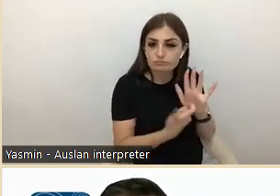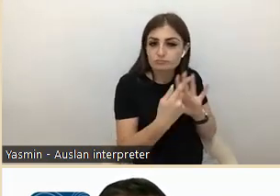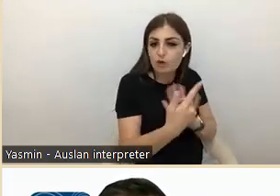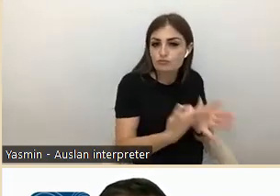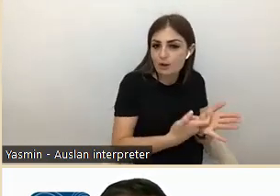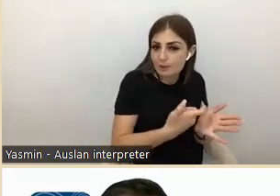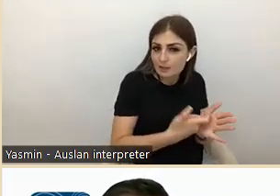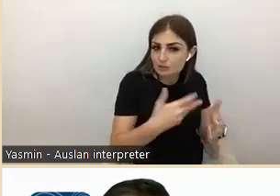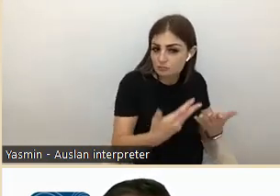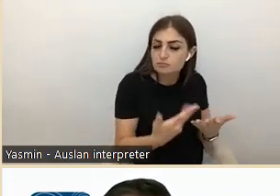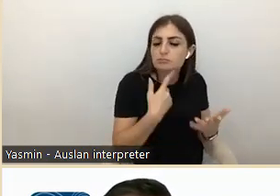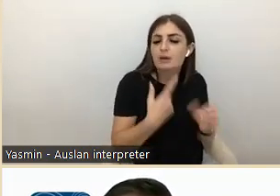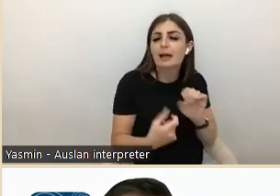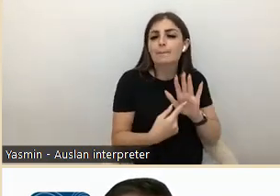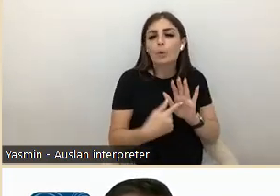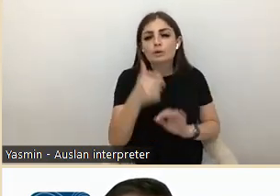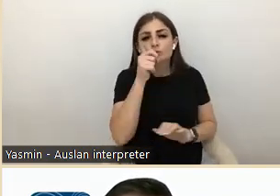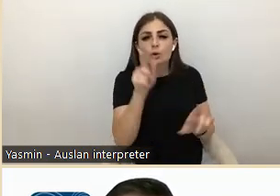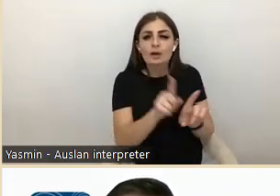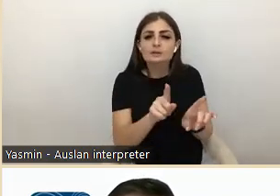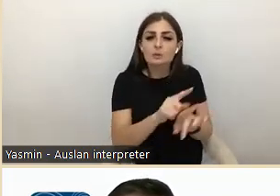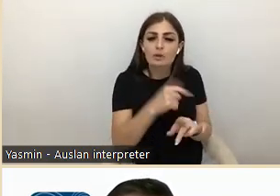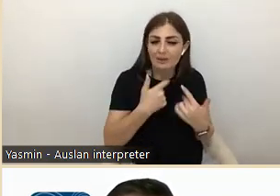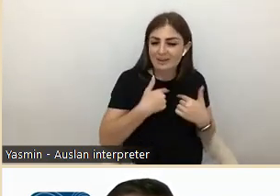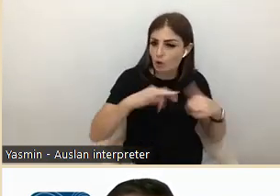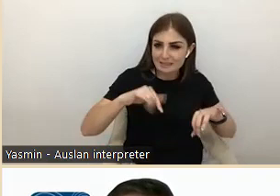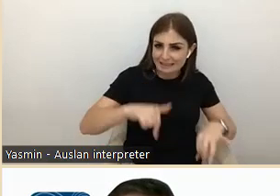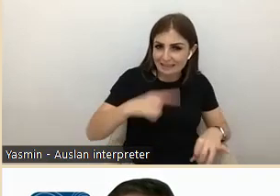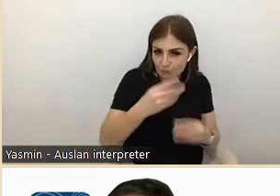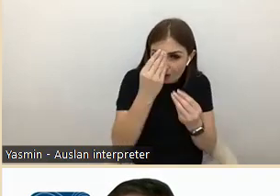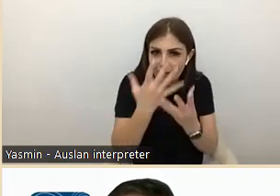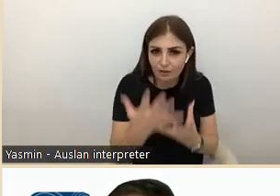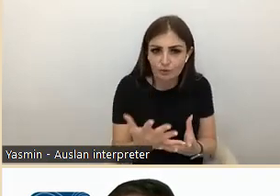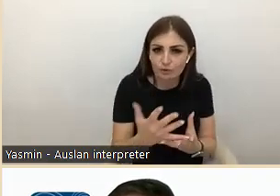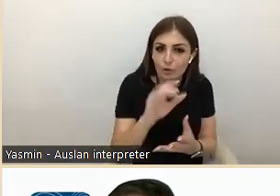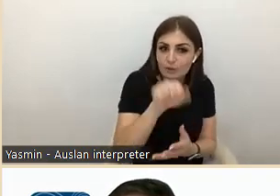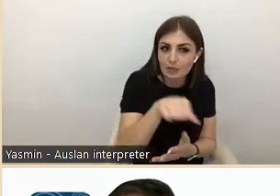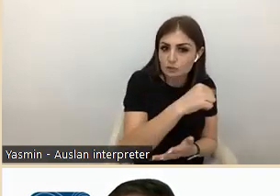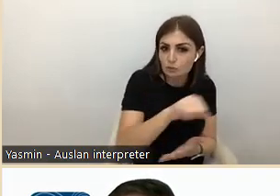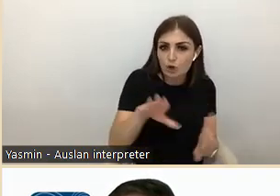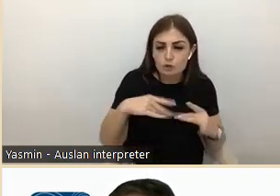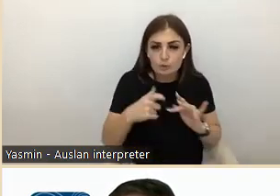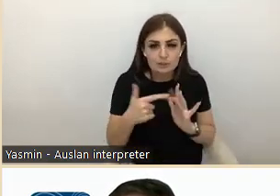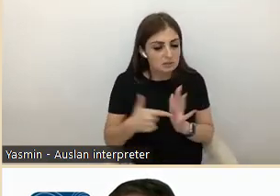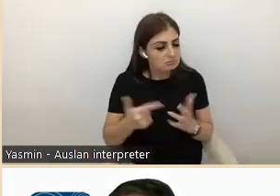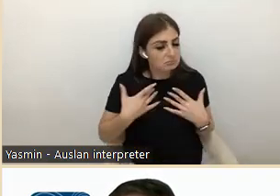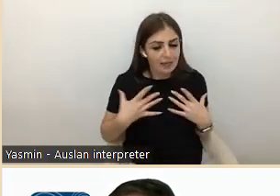It's important to know that we are not here to tell you whether you should or shouldn't accept a recommendation. That is completely your decision.